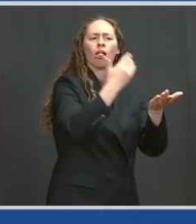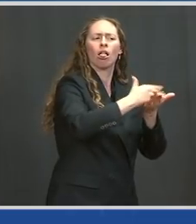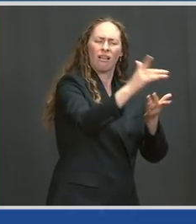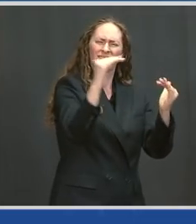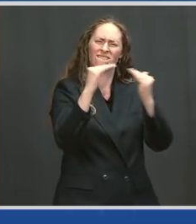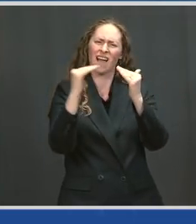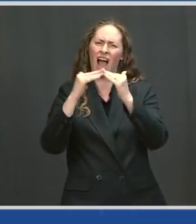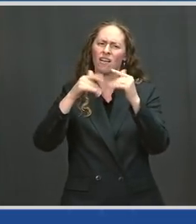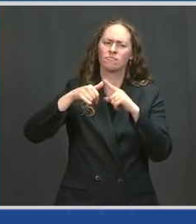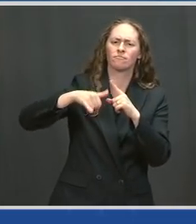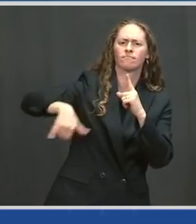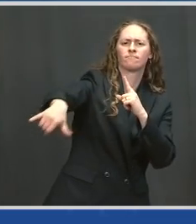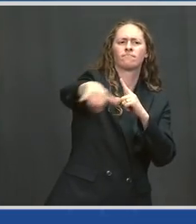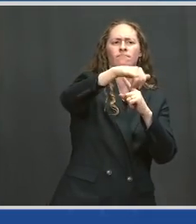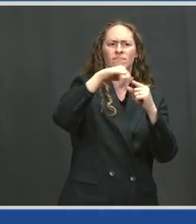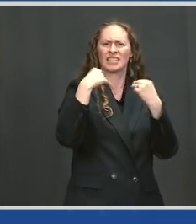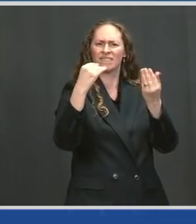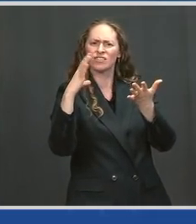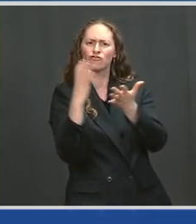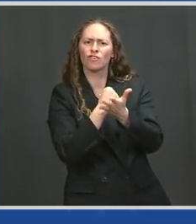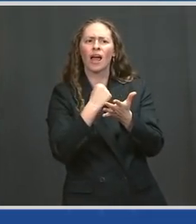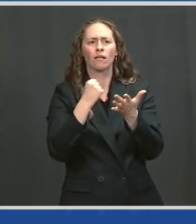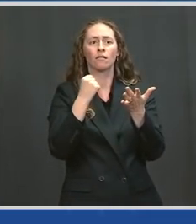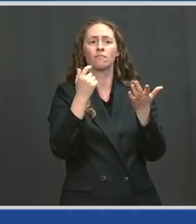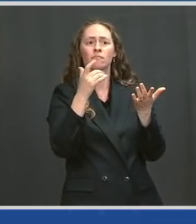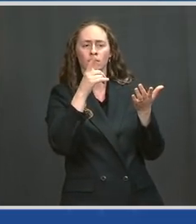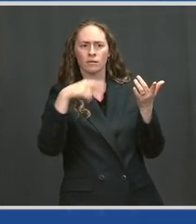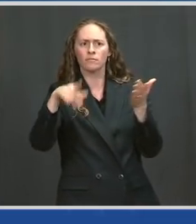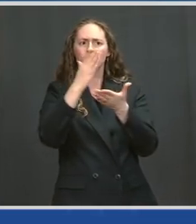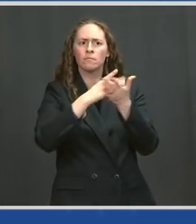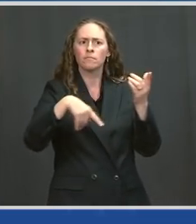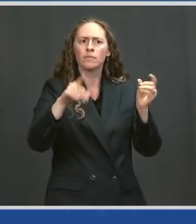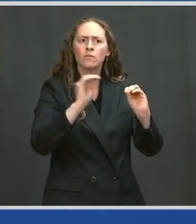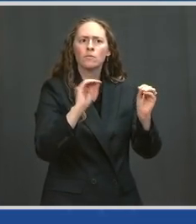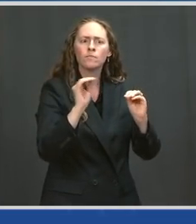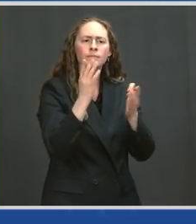They don't have accountants, but they have great ideas.